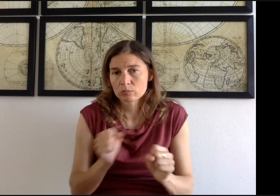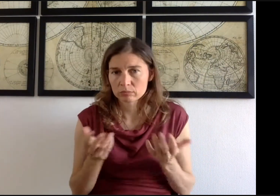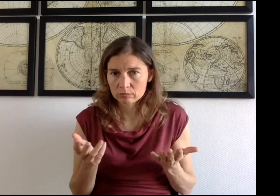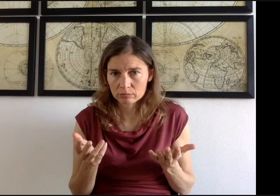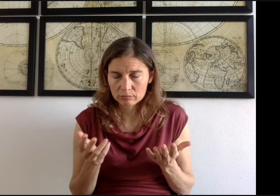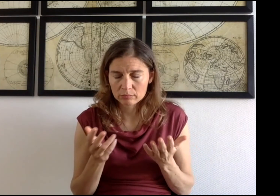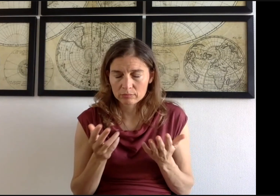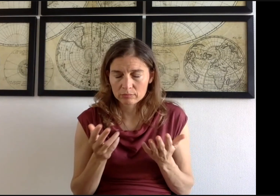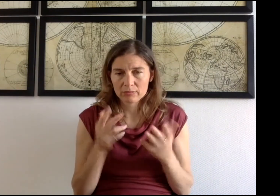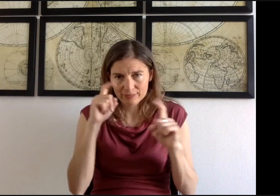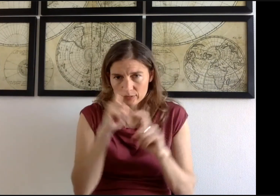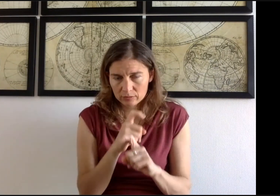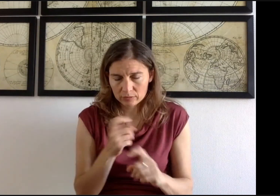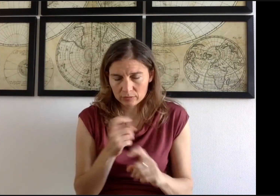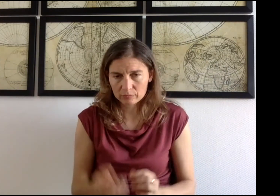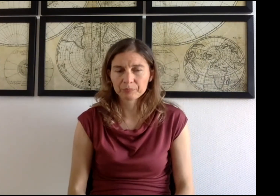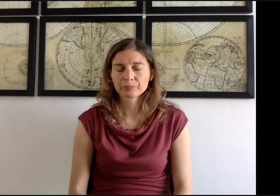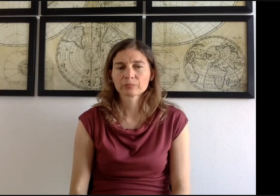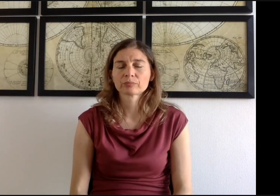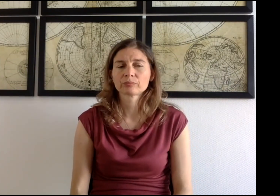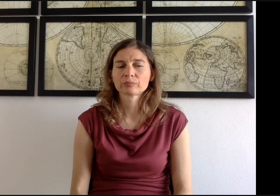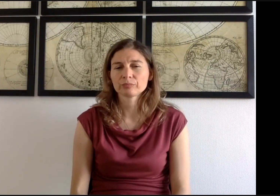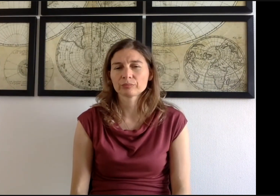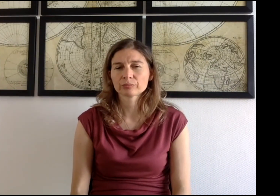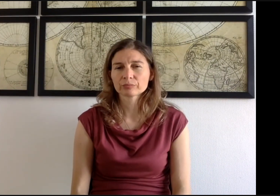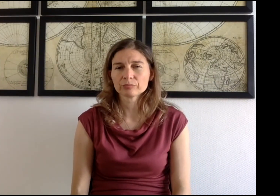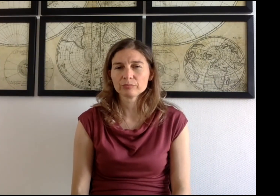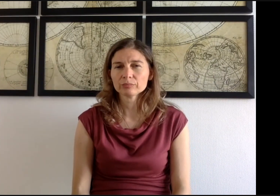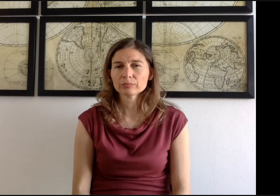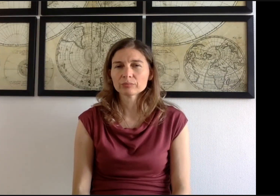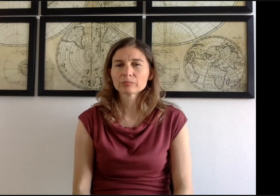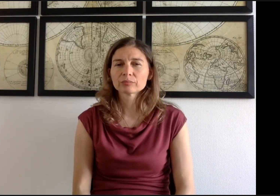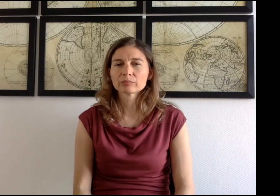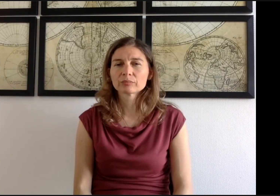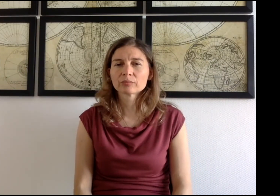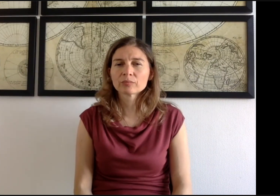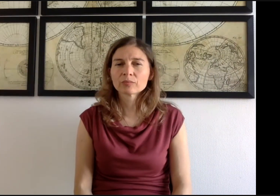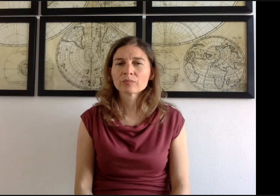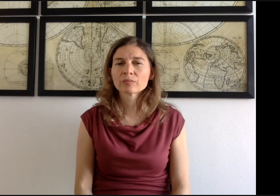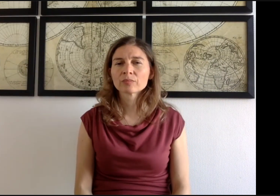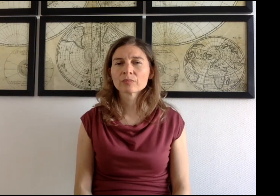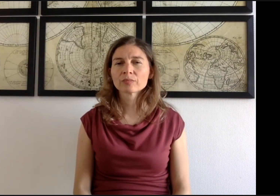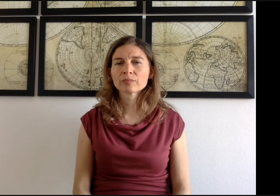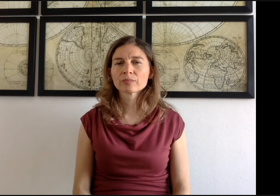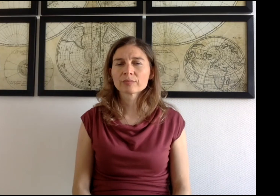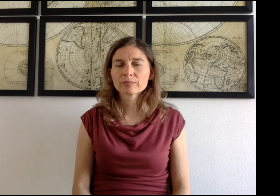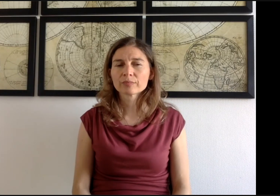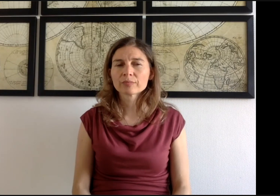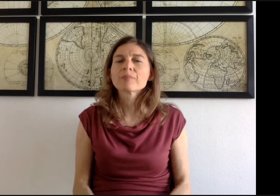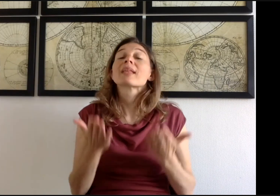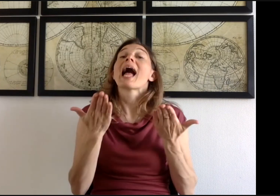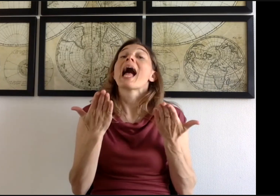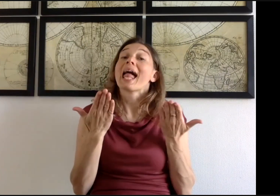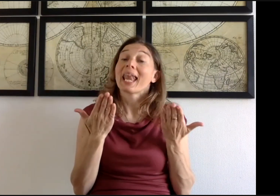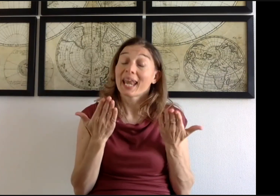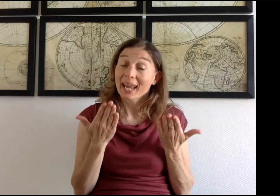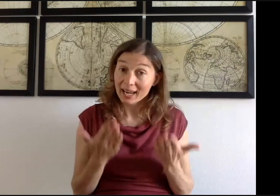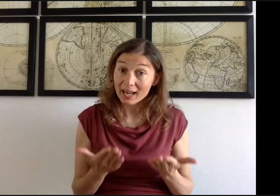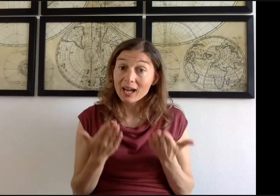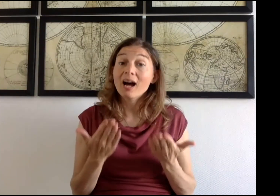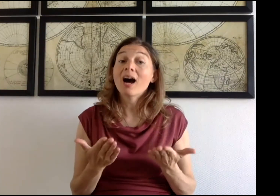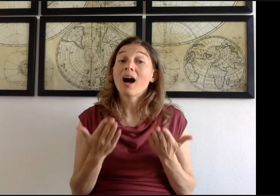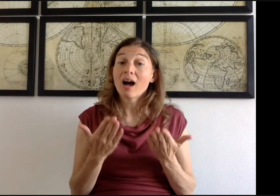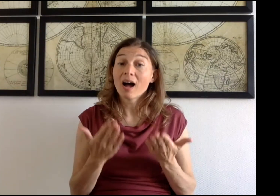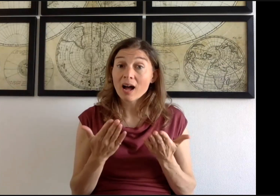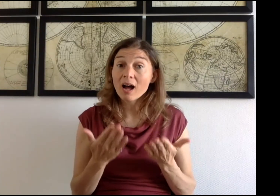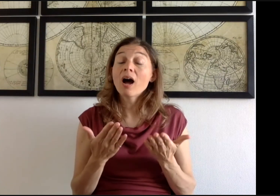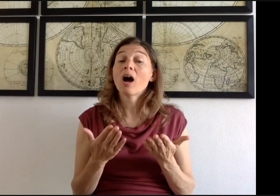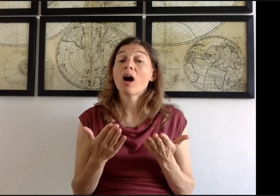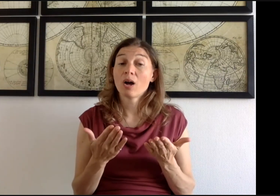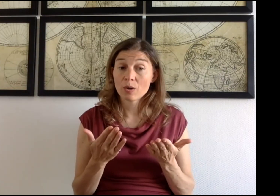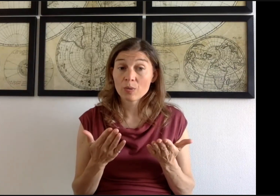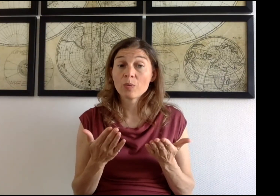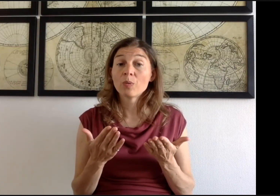And it's only now that they have tests for the residential healthcare.